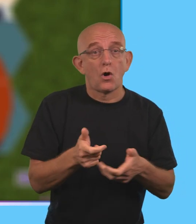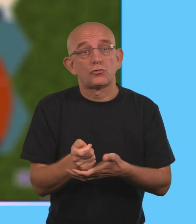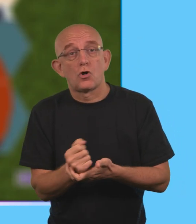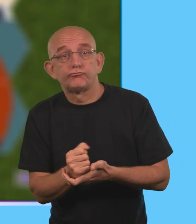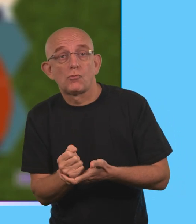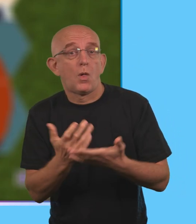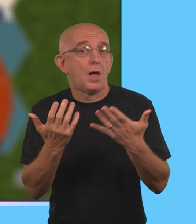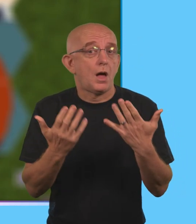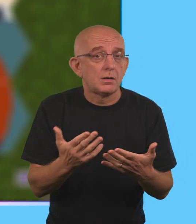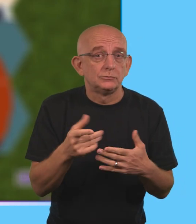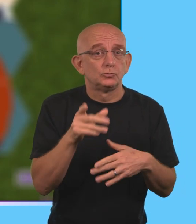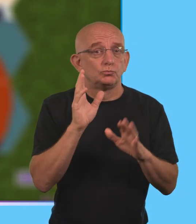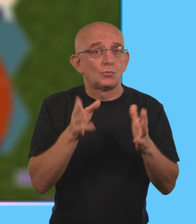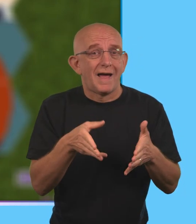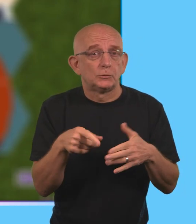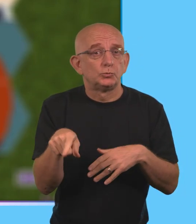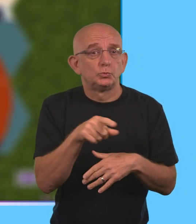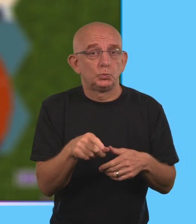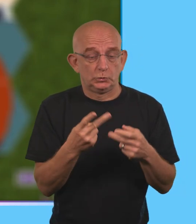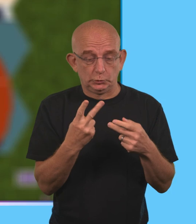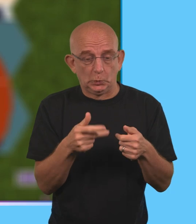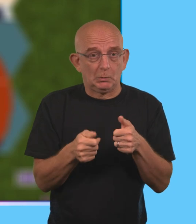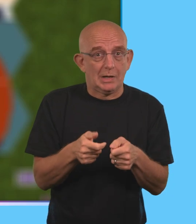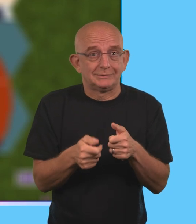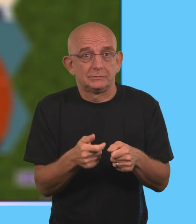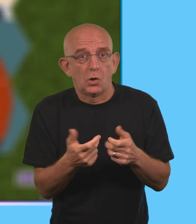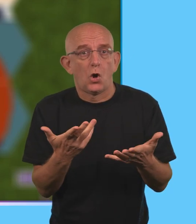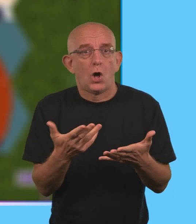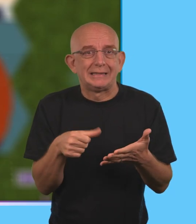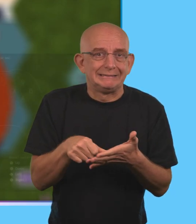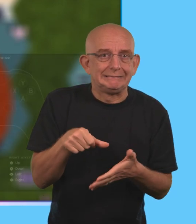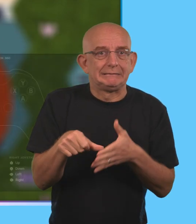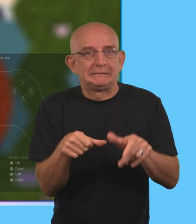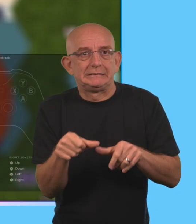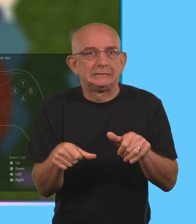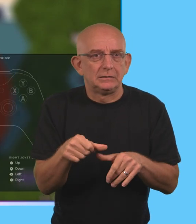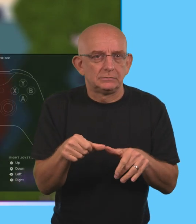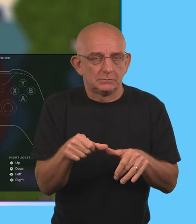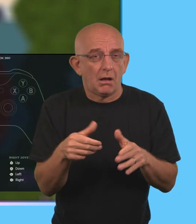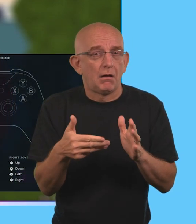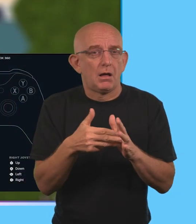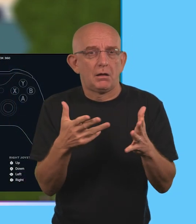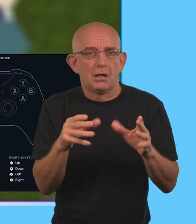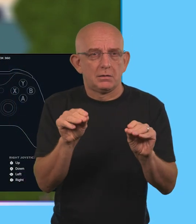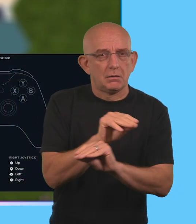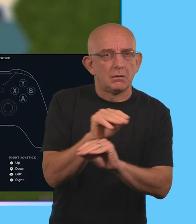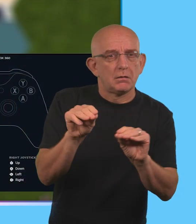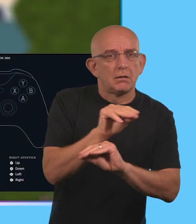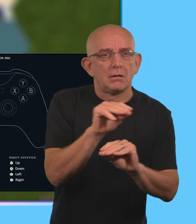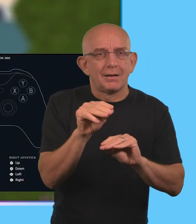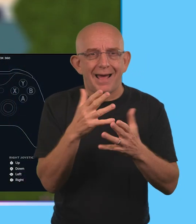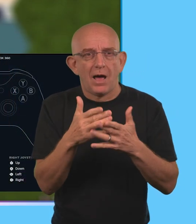Players never have to hold down a button or do button combos. Control remapping is supported through Steam, and we make